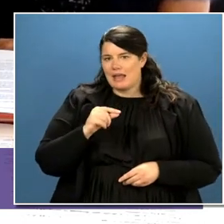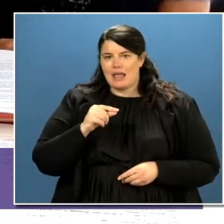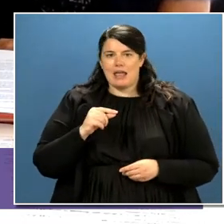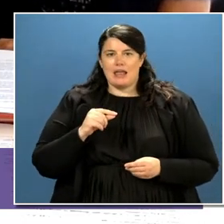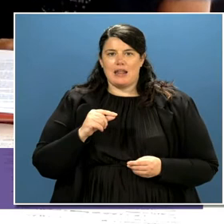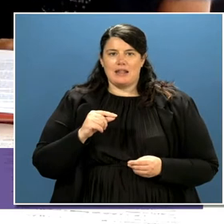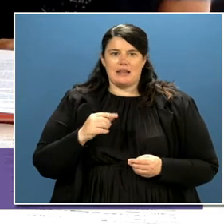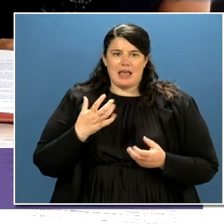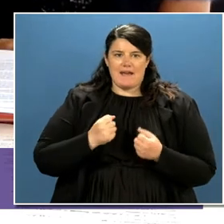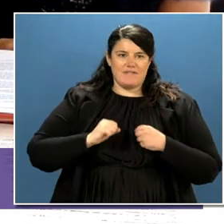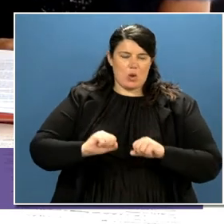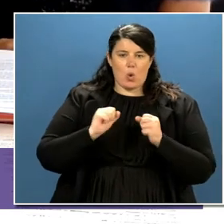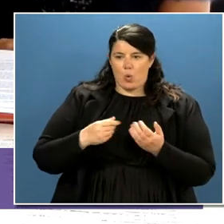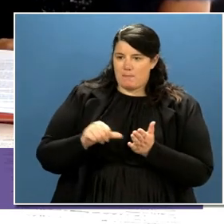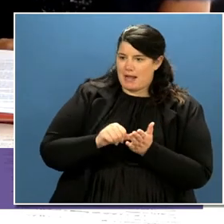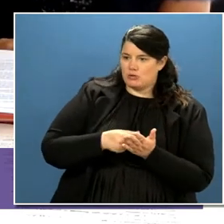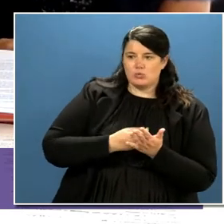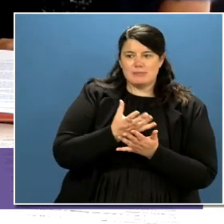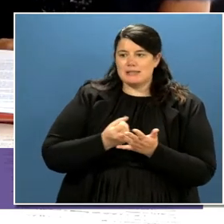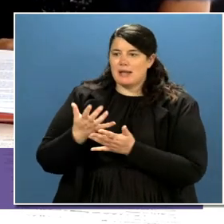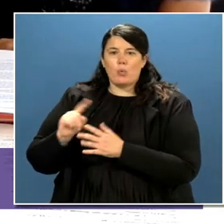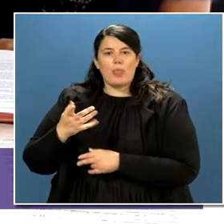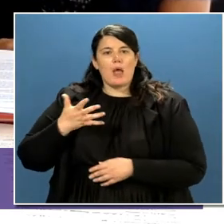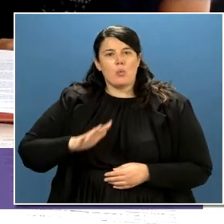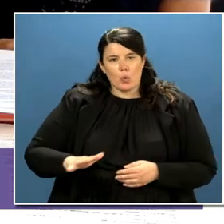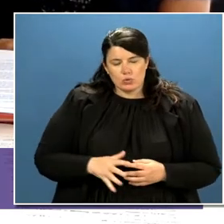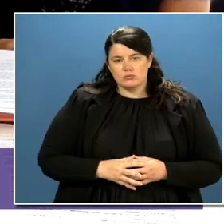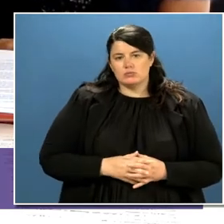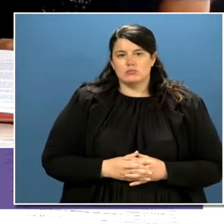their own funds to spend on whatever they want. So I think that is really important.